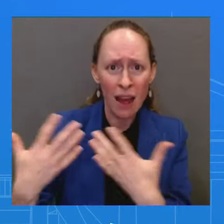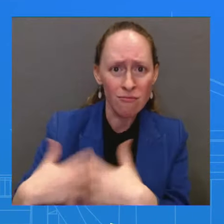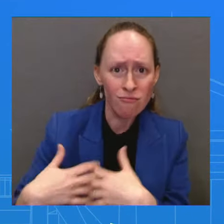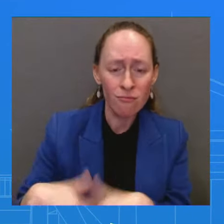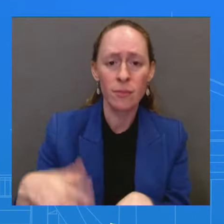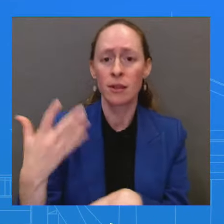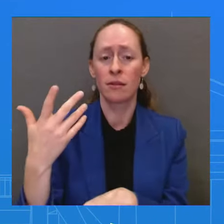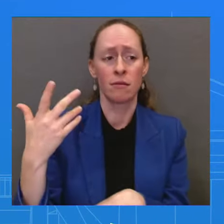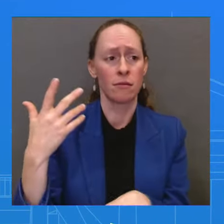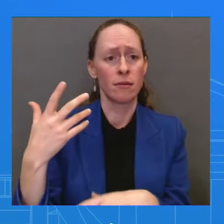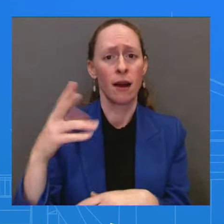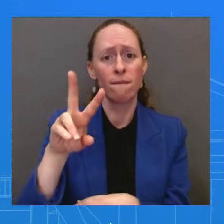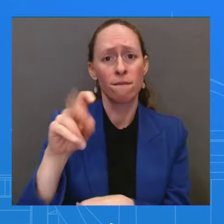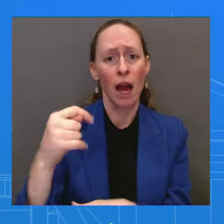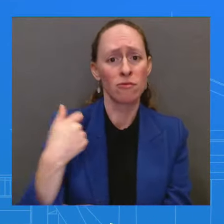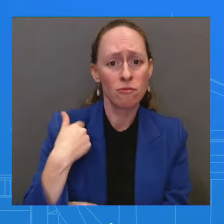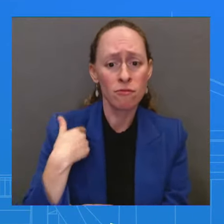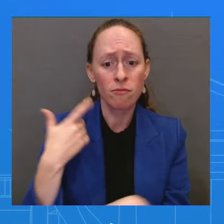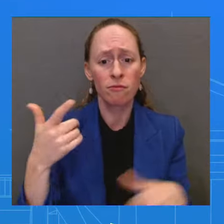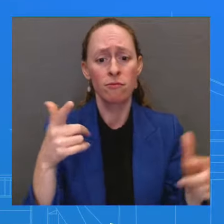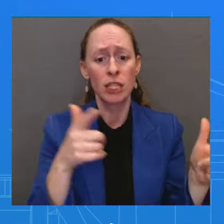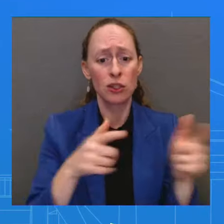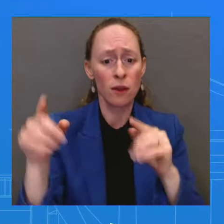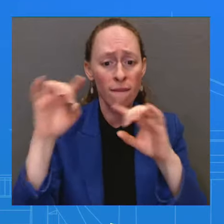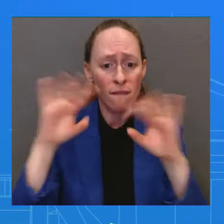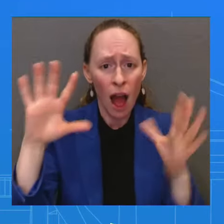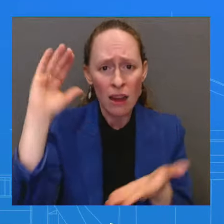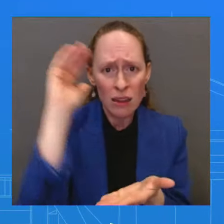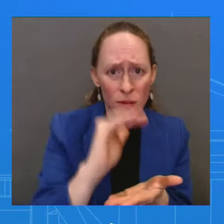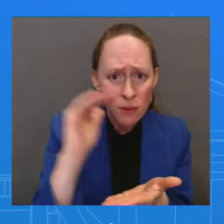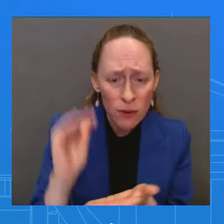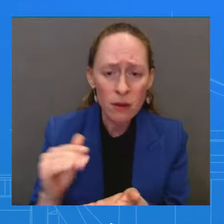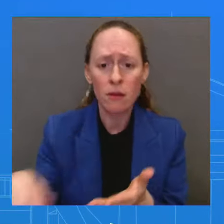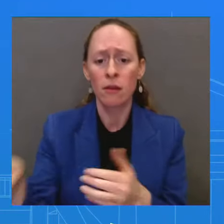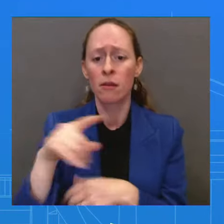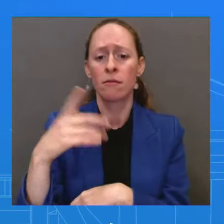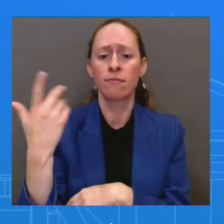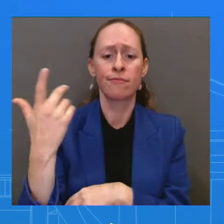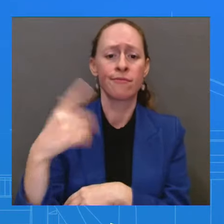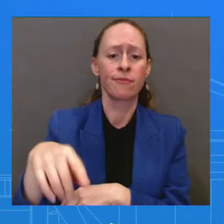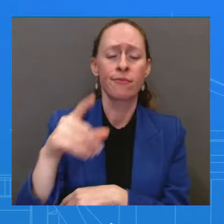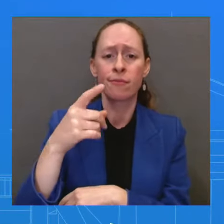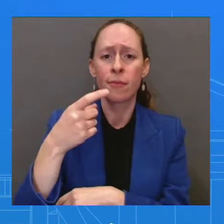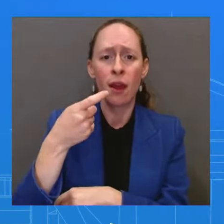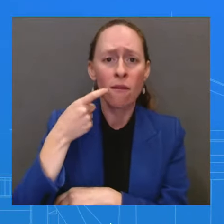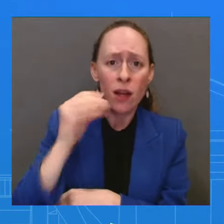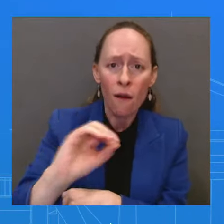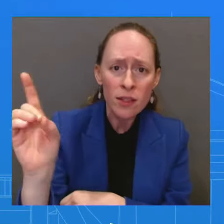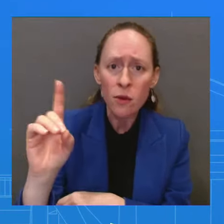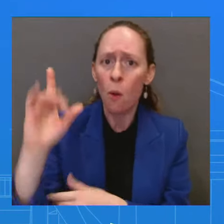That work must continue, and the President is ready to work with anyone willing to work together with him in good faith